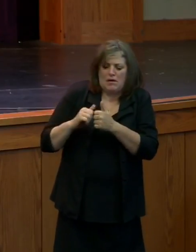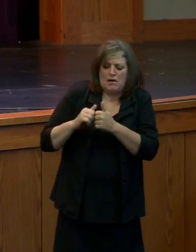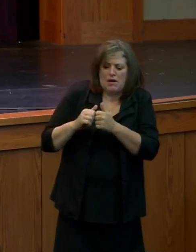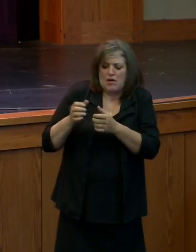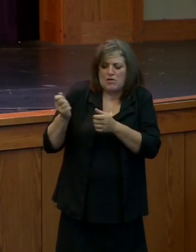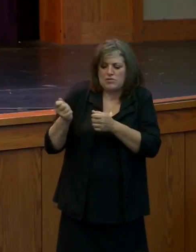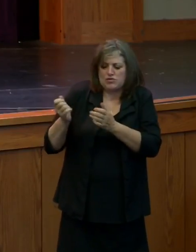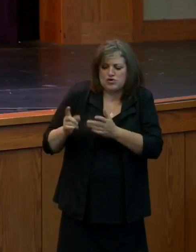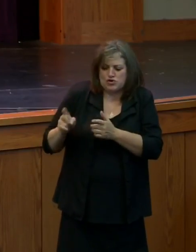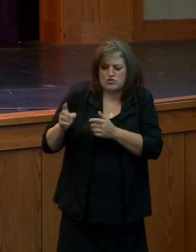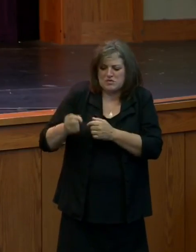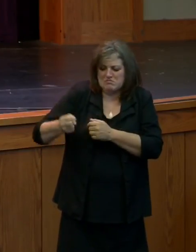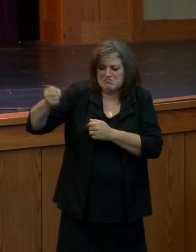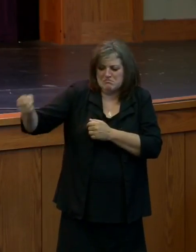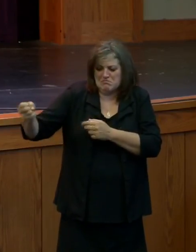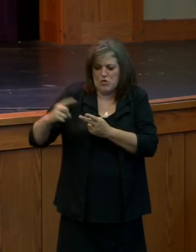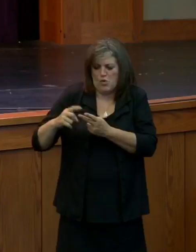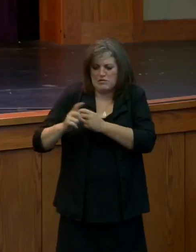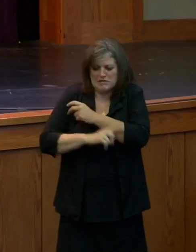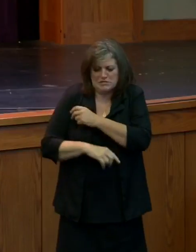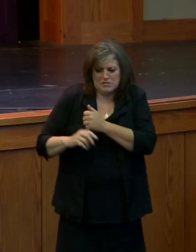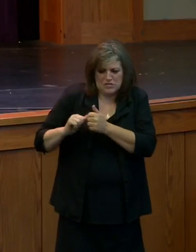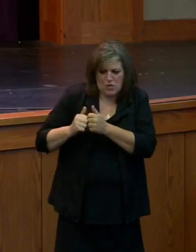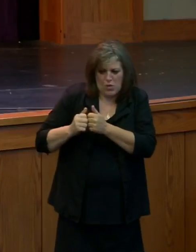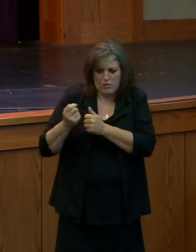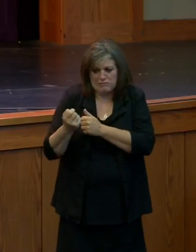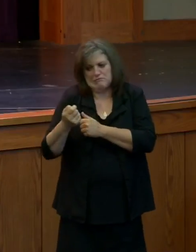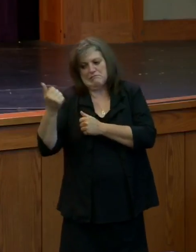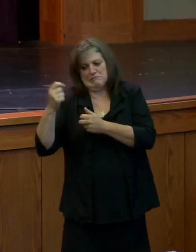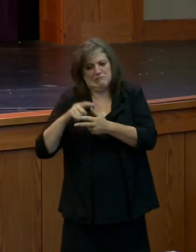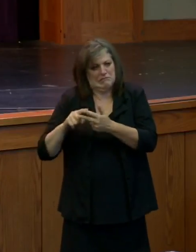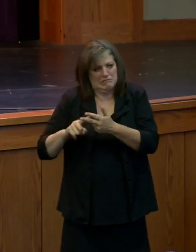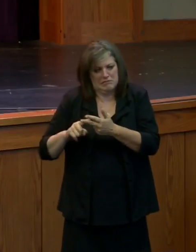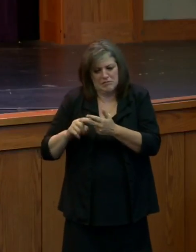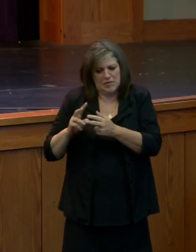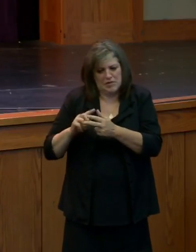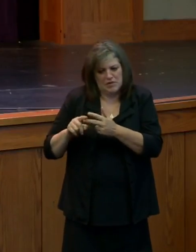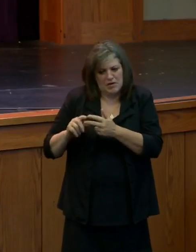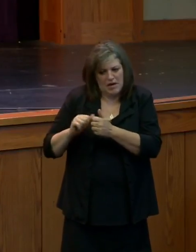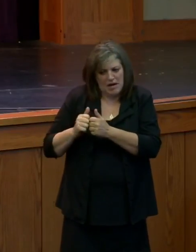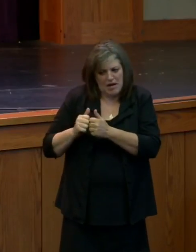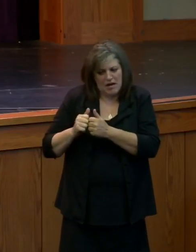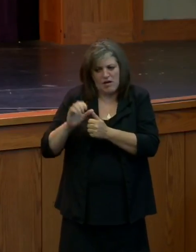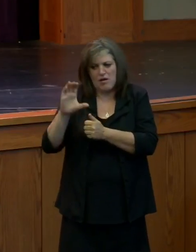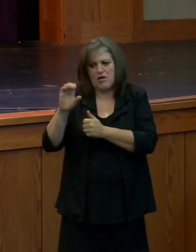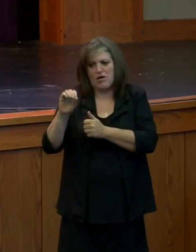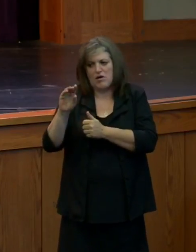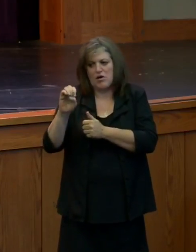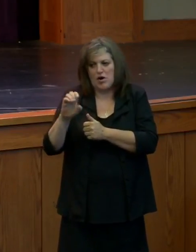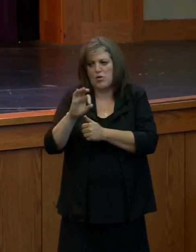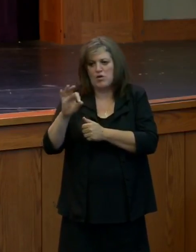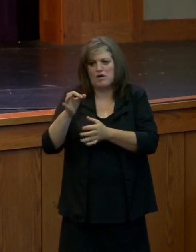SHOULD BE REAPPOINTED OR DISCIPLINED OR REMOVED FROM THE BENCH IS THE CODE OF JUDICIAL CONDUCT.